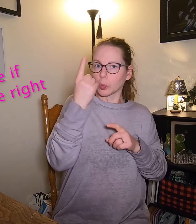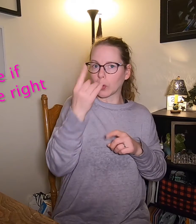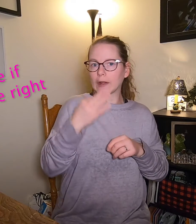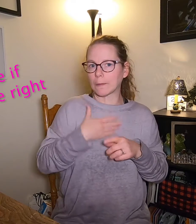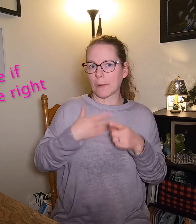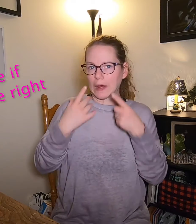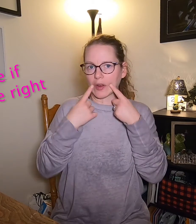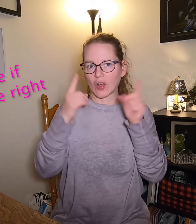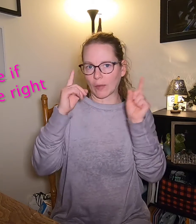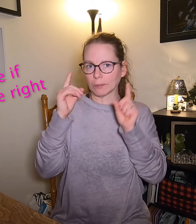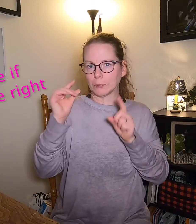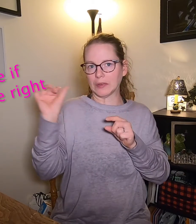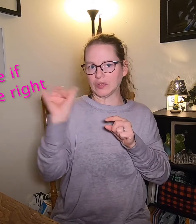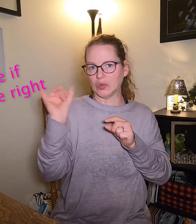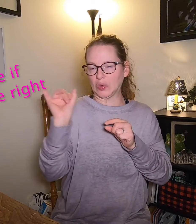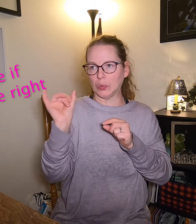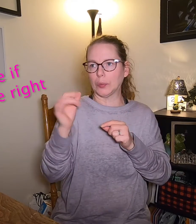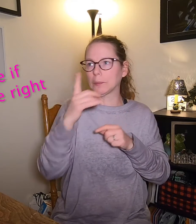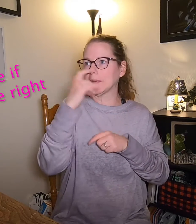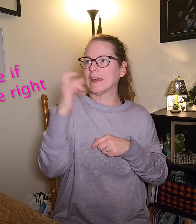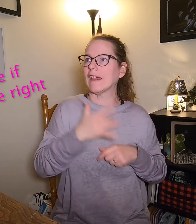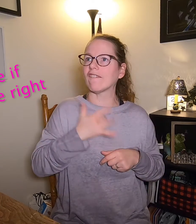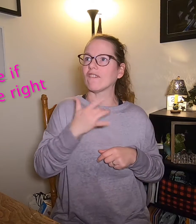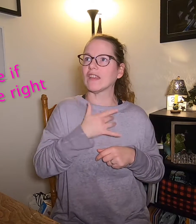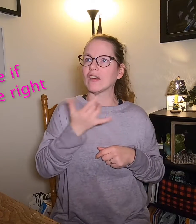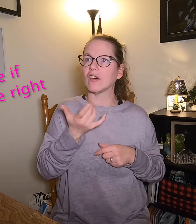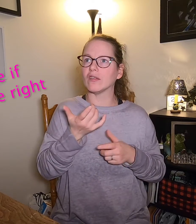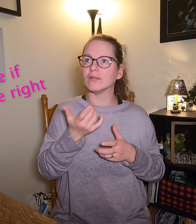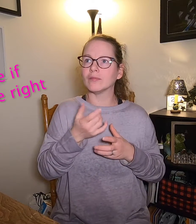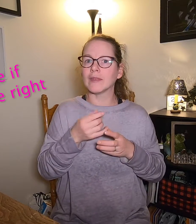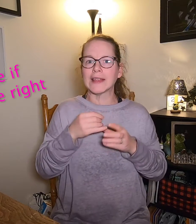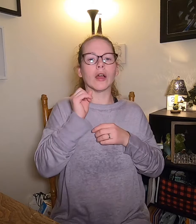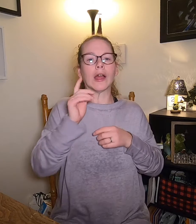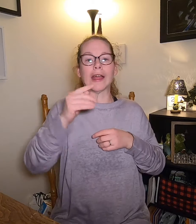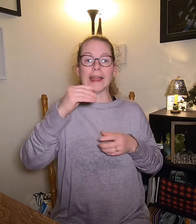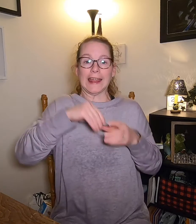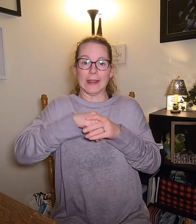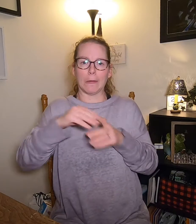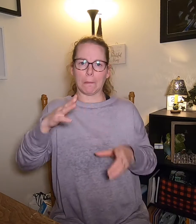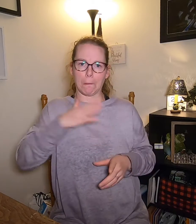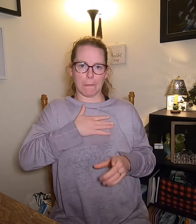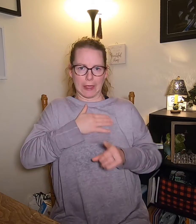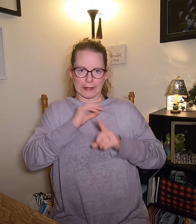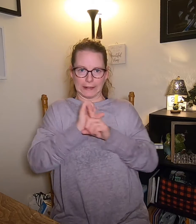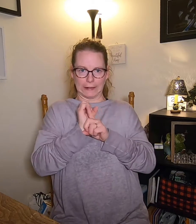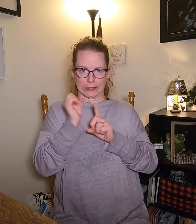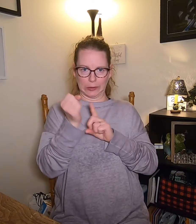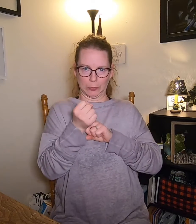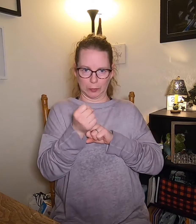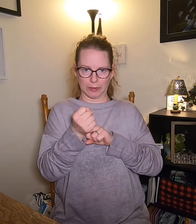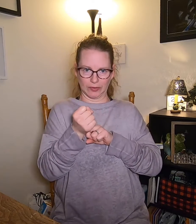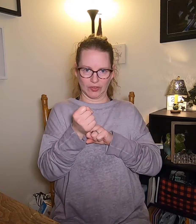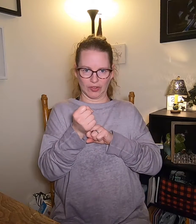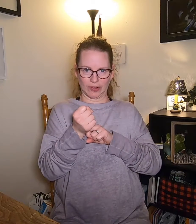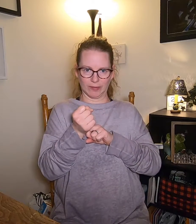She's one of my accomplishment too, because I feel... in my situation